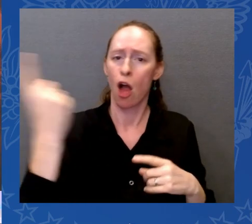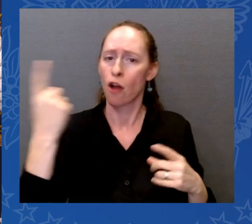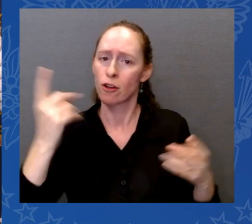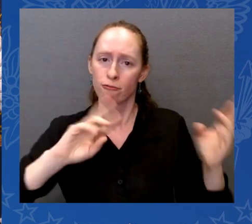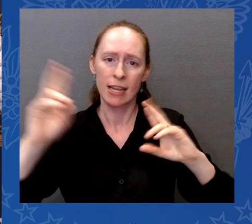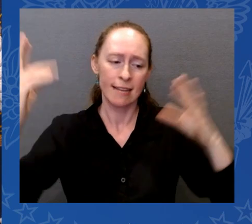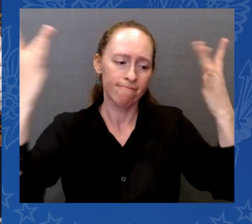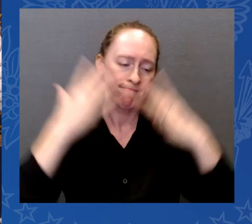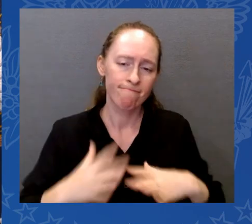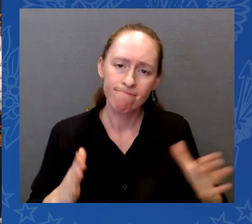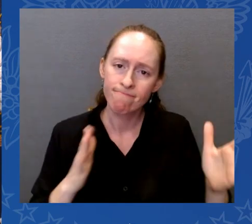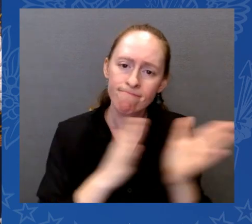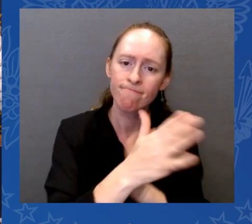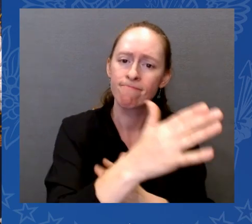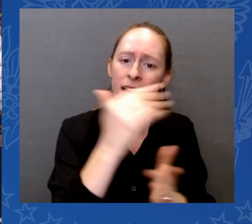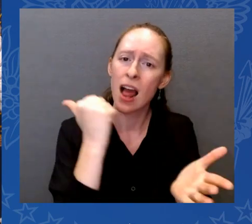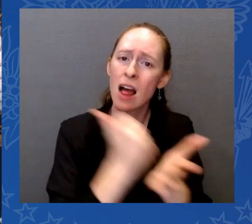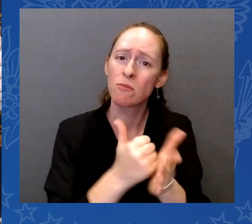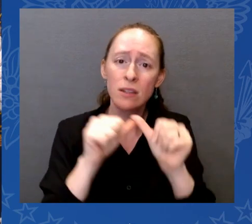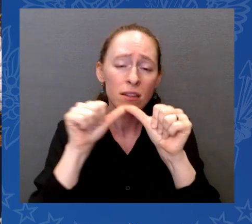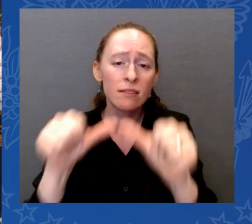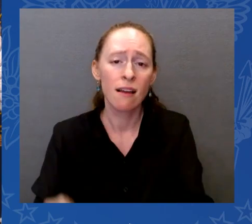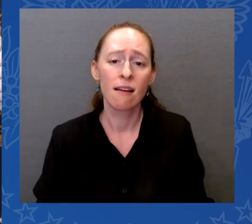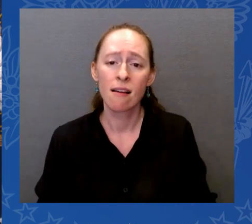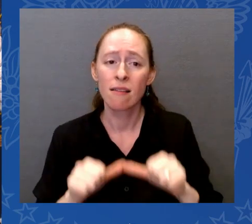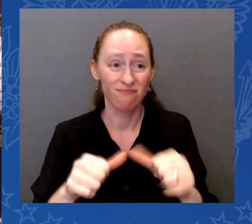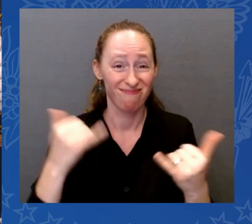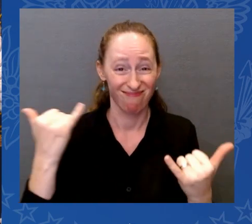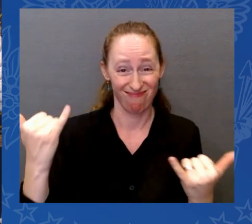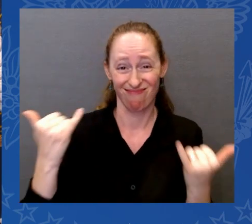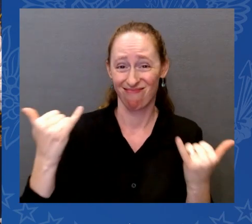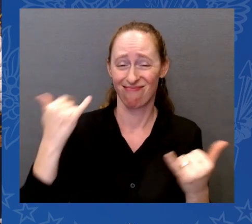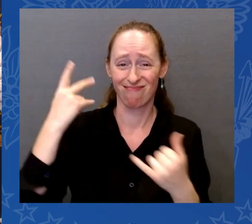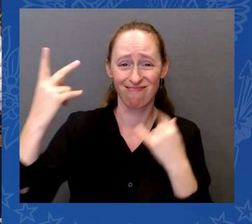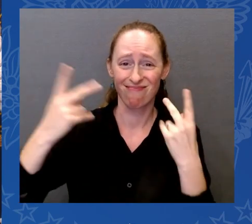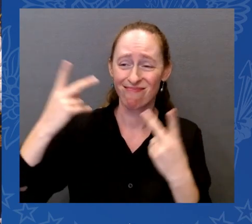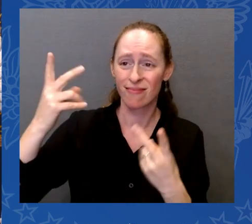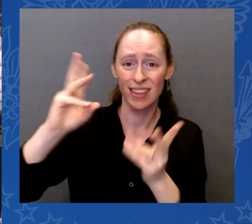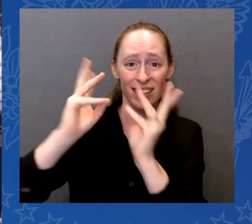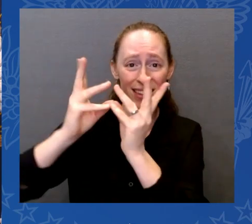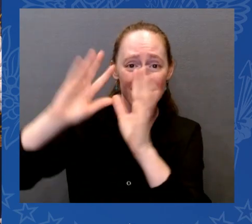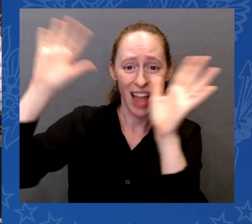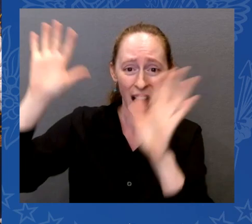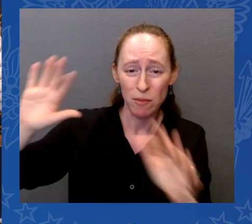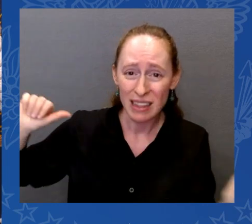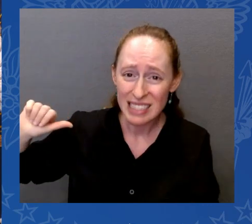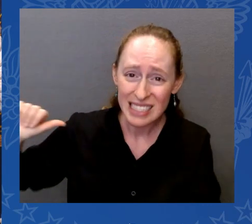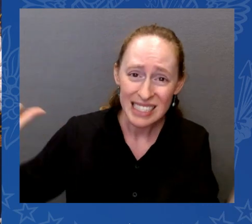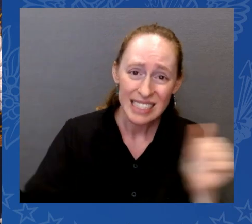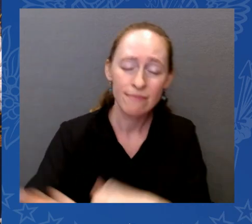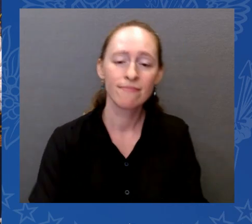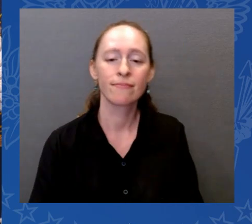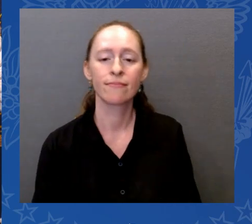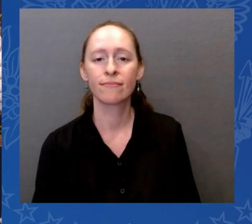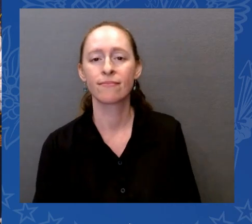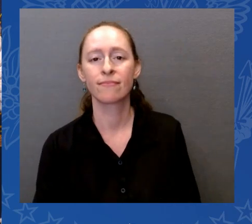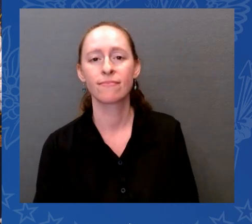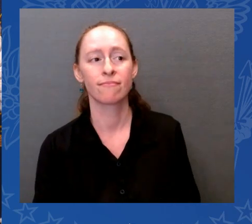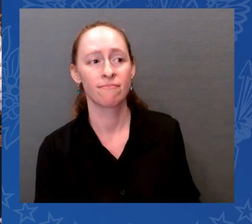Extreme heat and prolonged drought have turned wildfire season into wildfire years. And local firefighters are being called